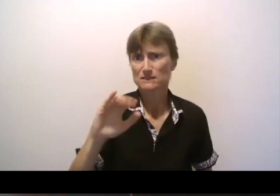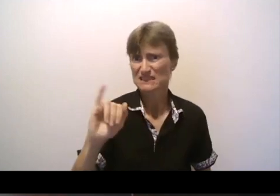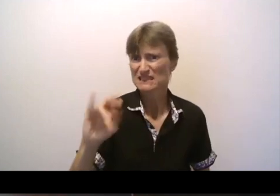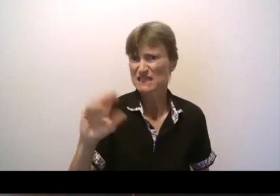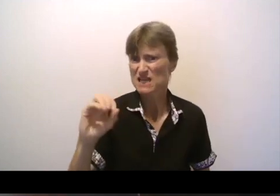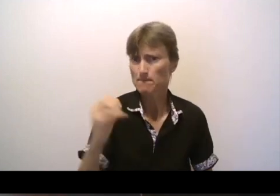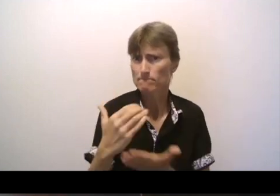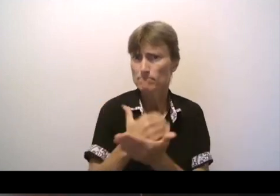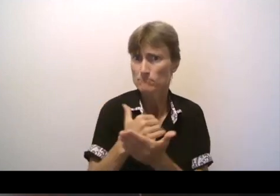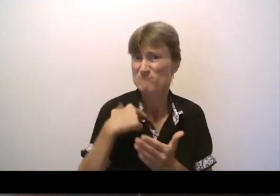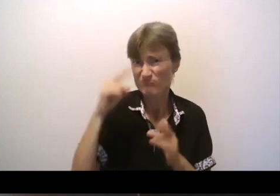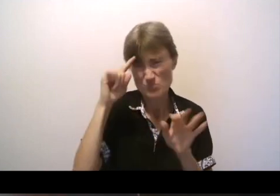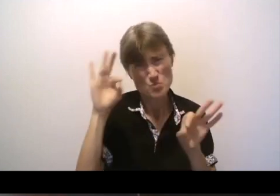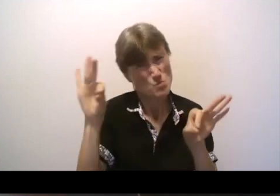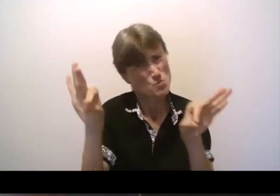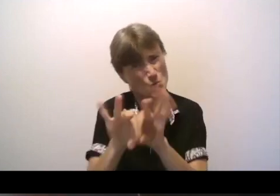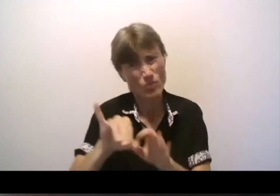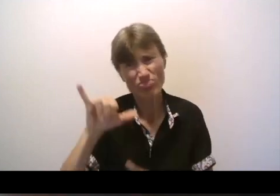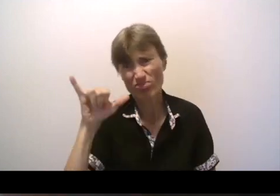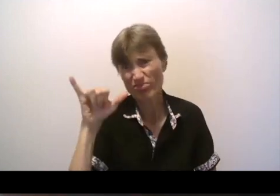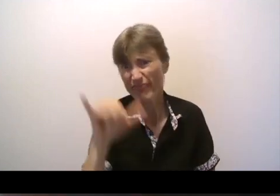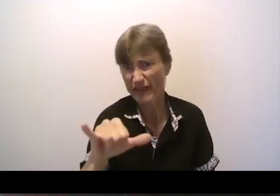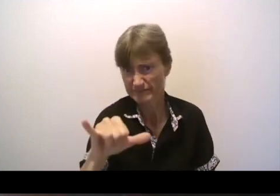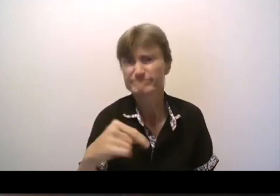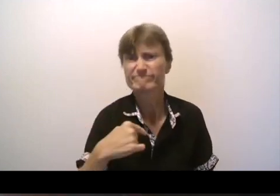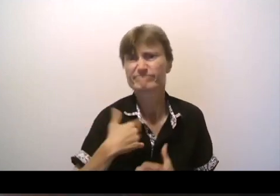the need of sharing uh from a personal place uh it kind of